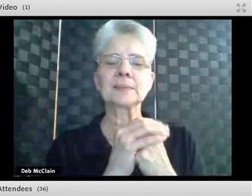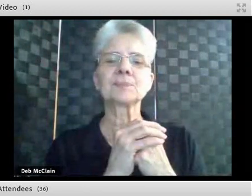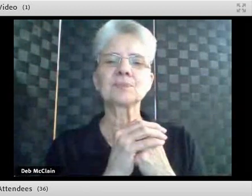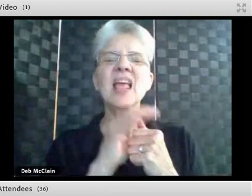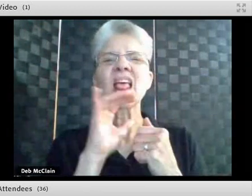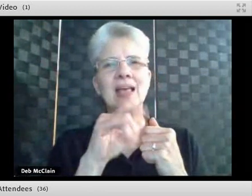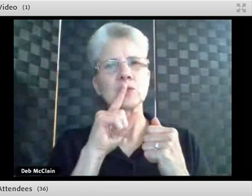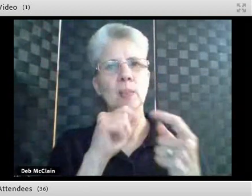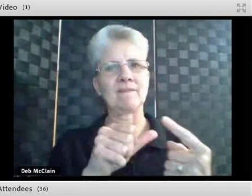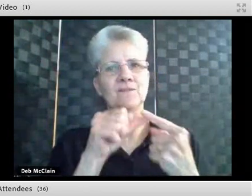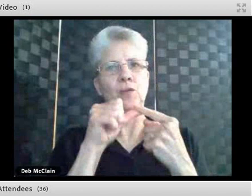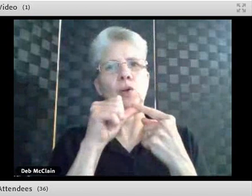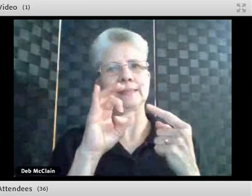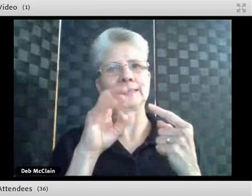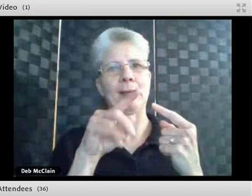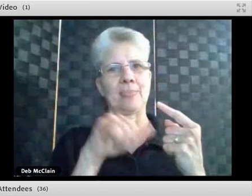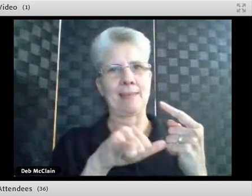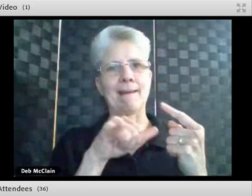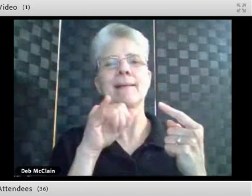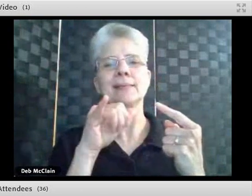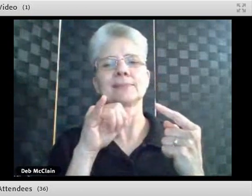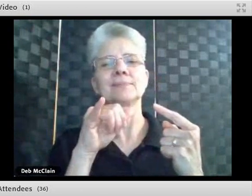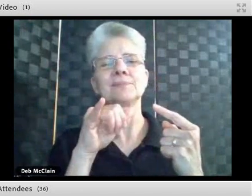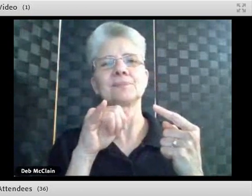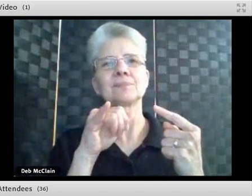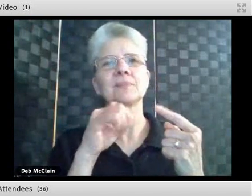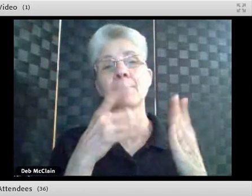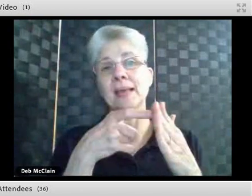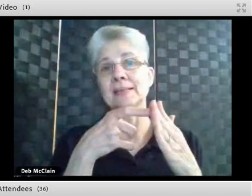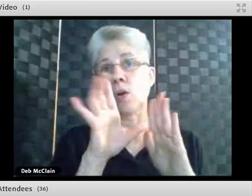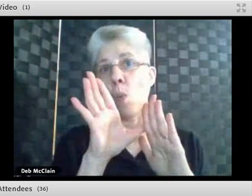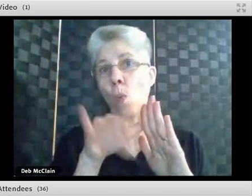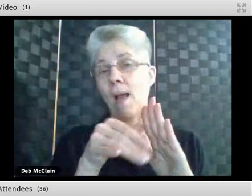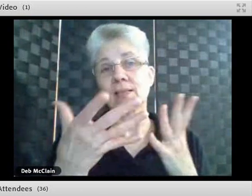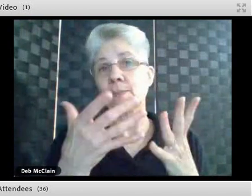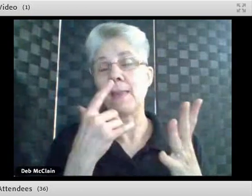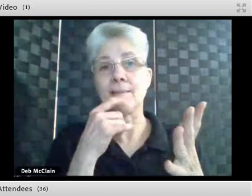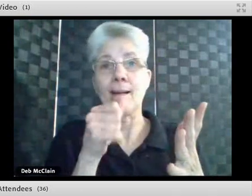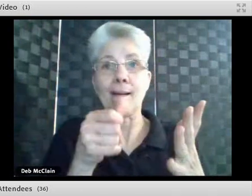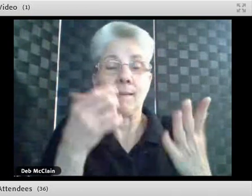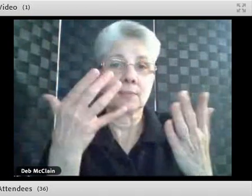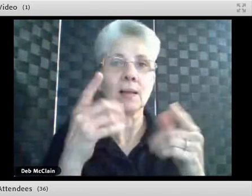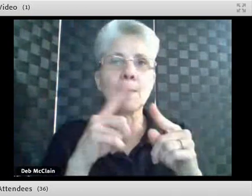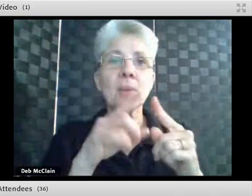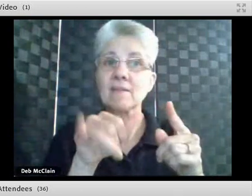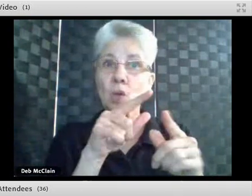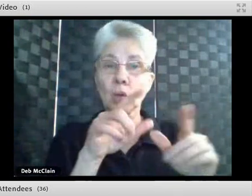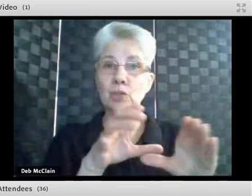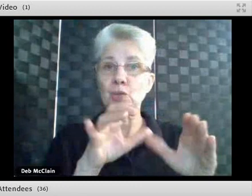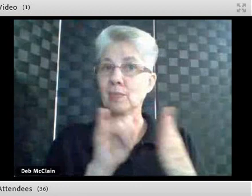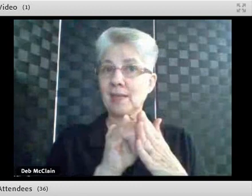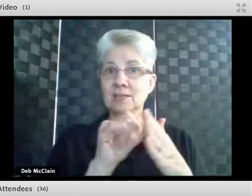That is really the first step, and it might take you a while. And it might not, but if that's all you can do, that's all you can do.